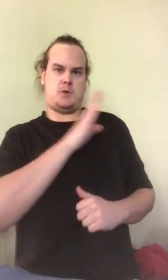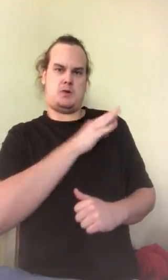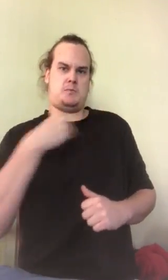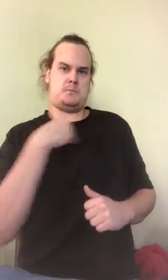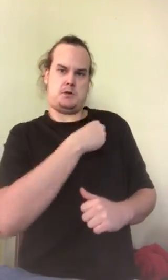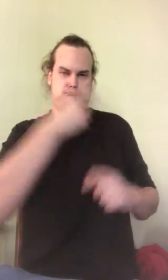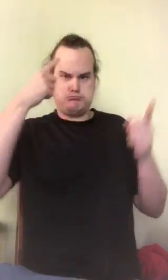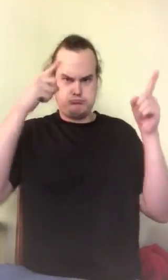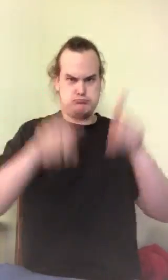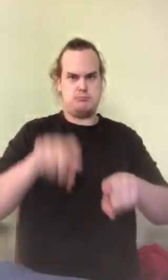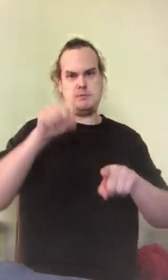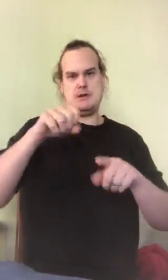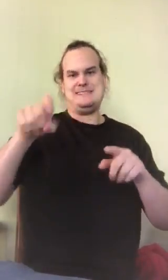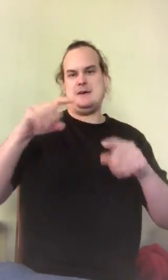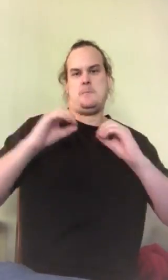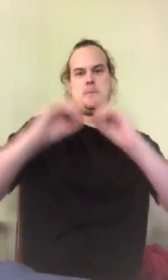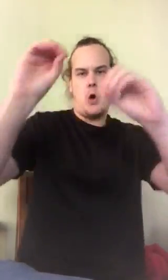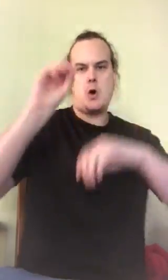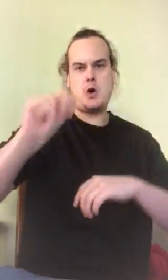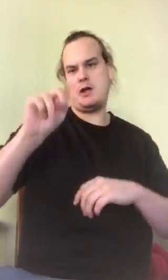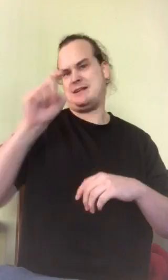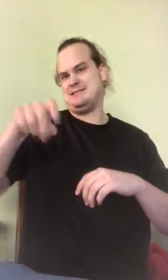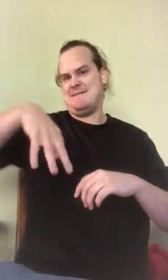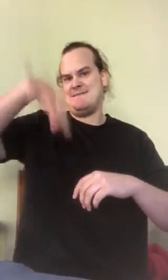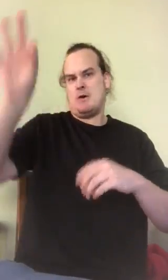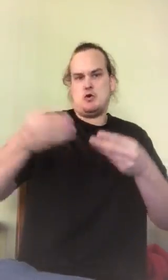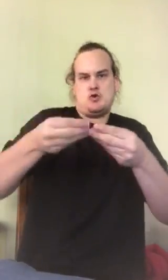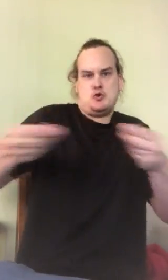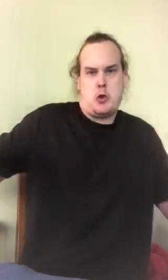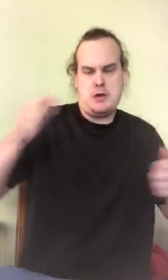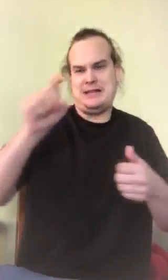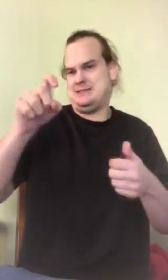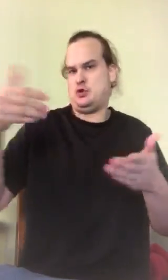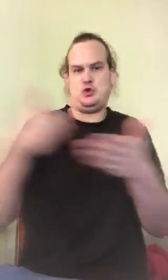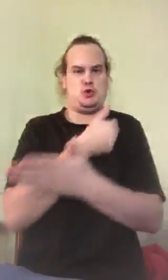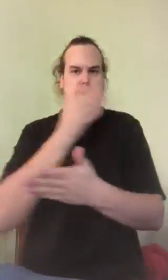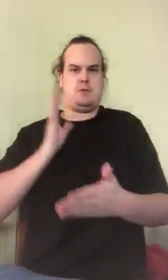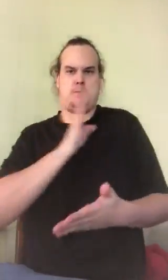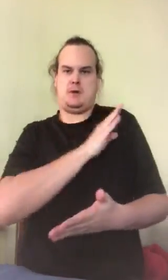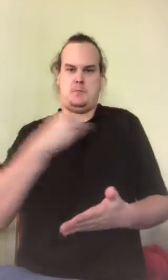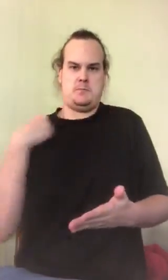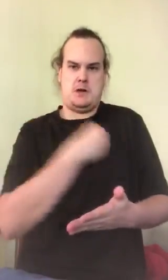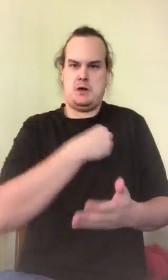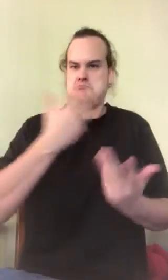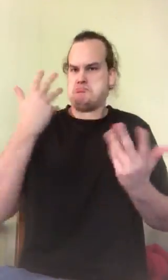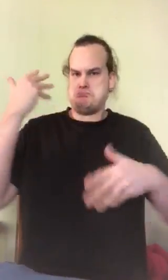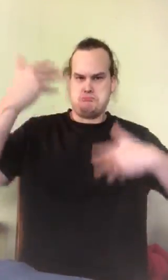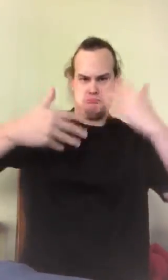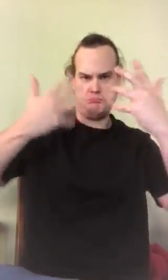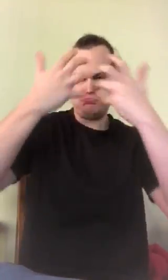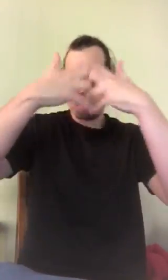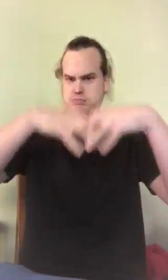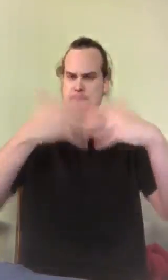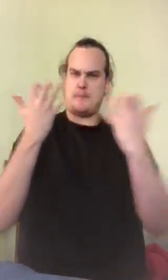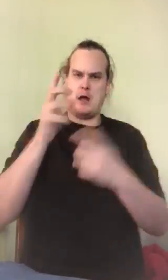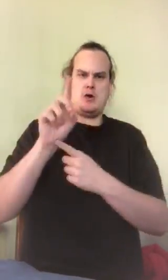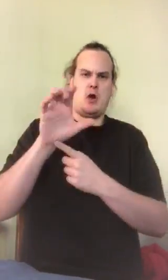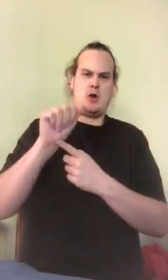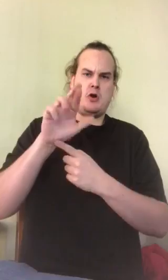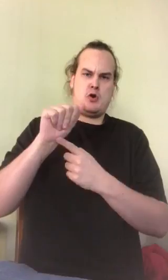Agreed to this. We need to move on to find a solution we need new board members everything seems work out, we want DCARA